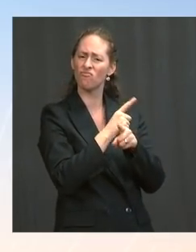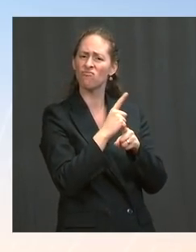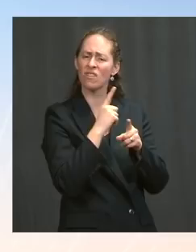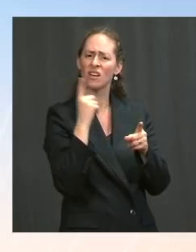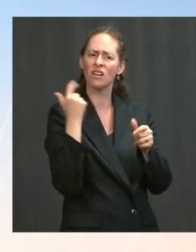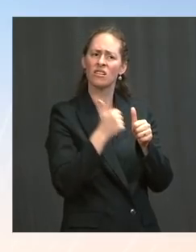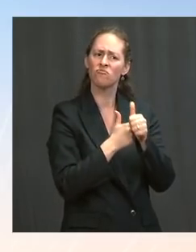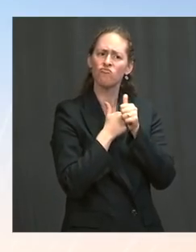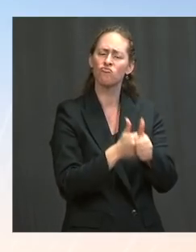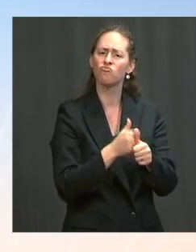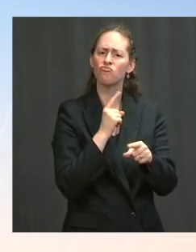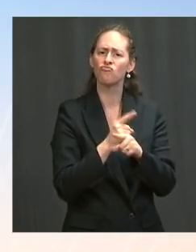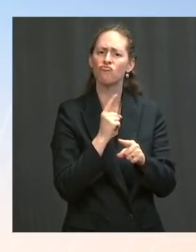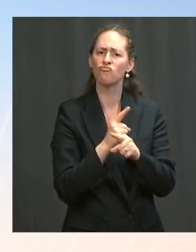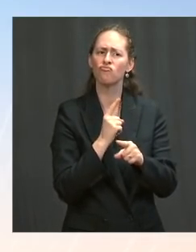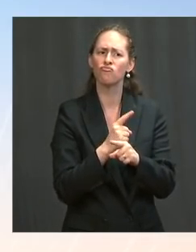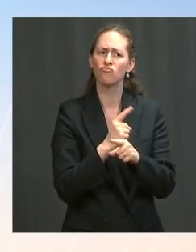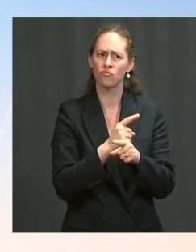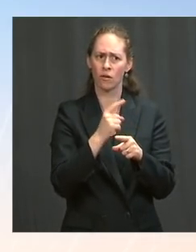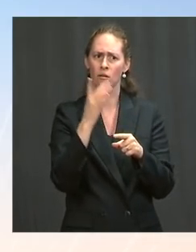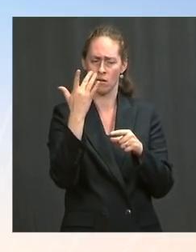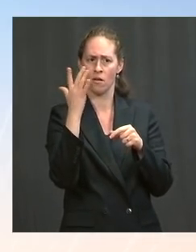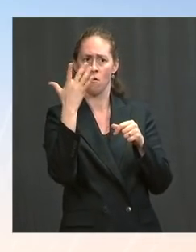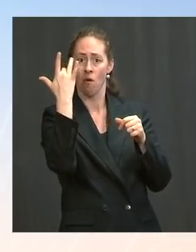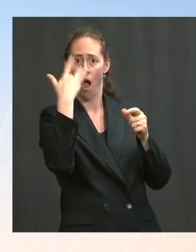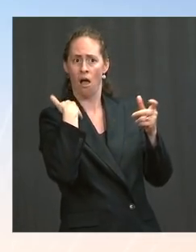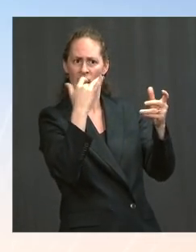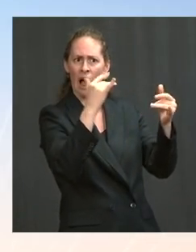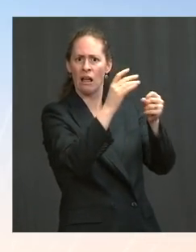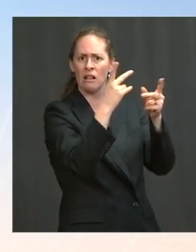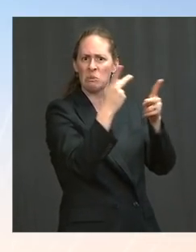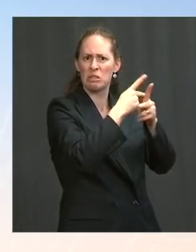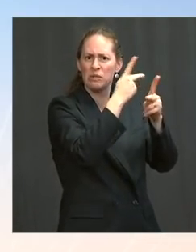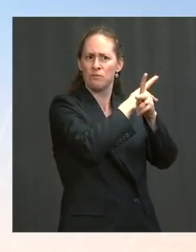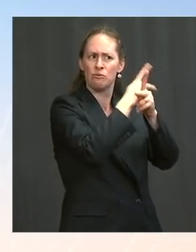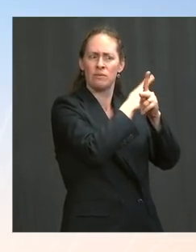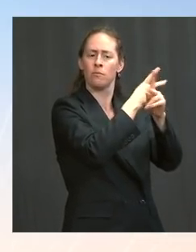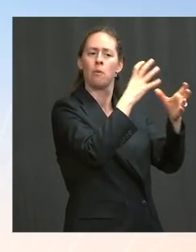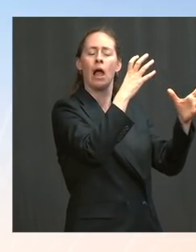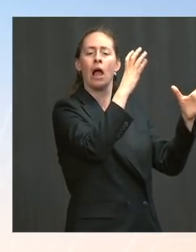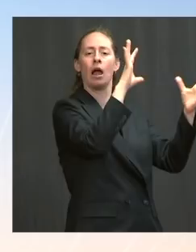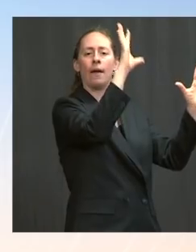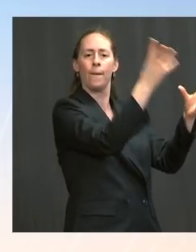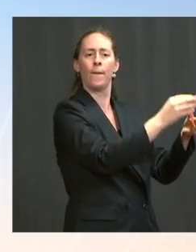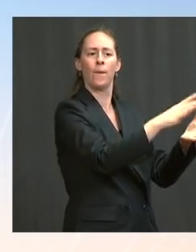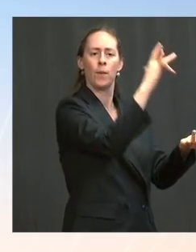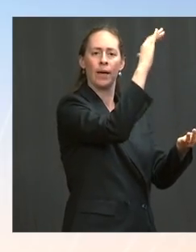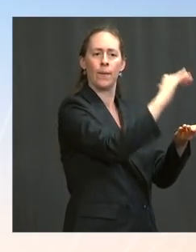designed to limit the risk of escalation. We will take -- and he believes we will -- should and will take necessary and appropriate measures